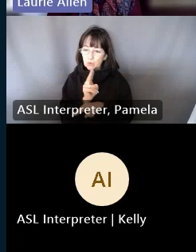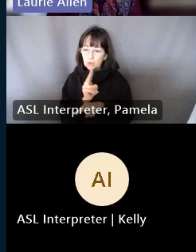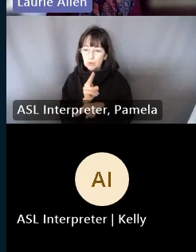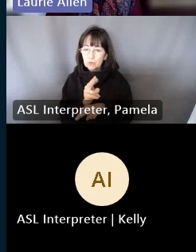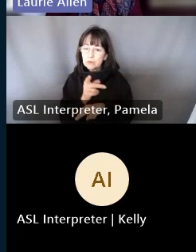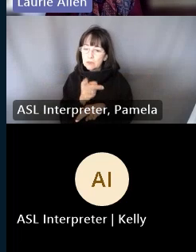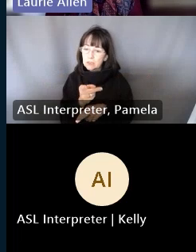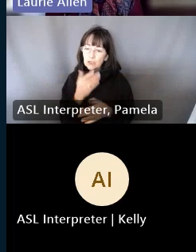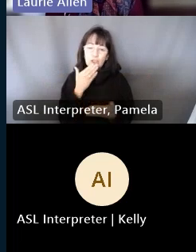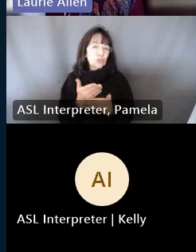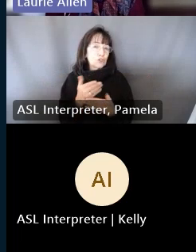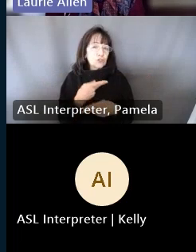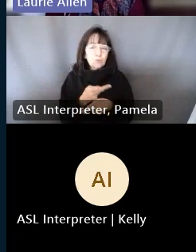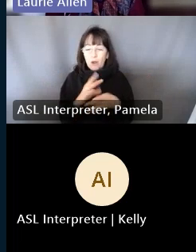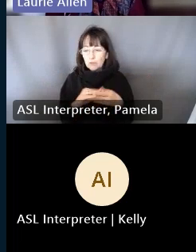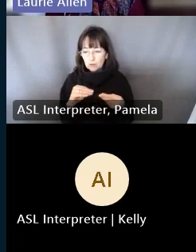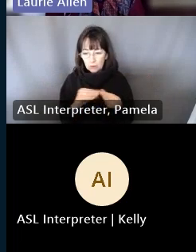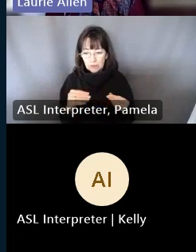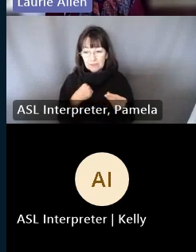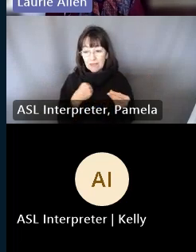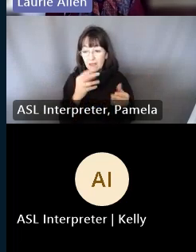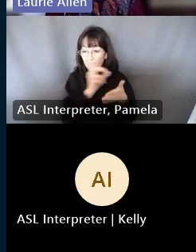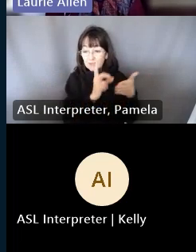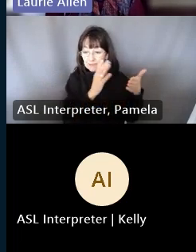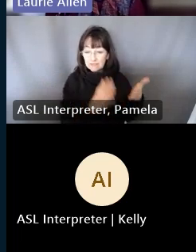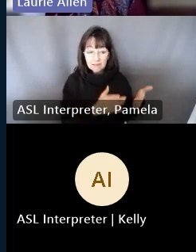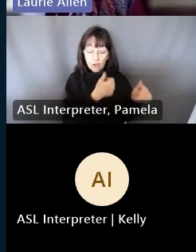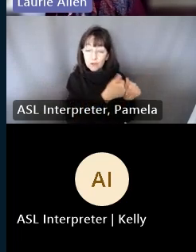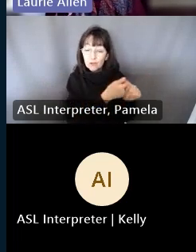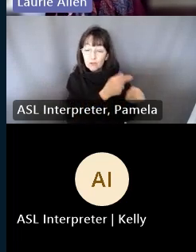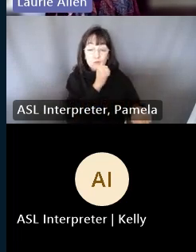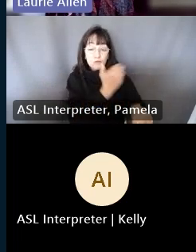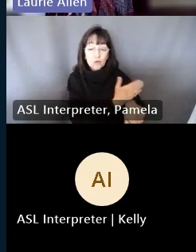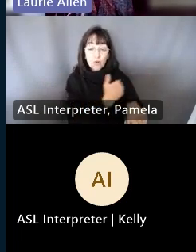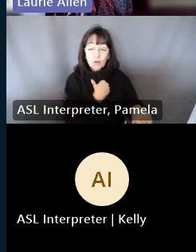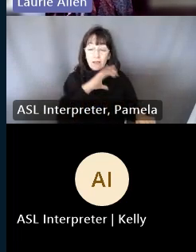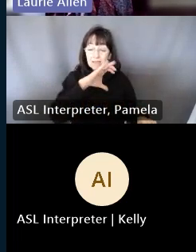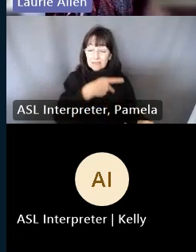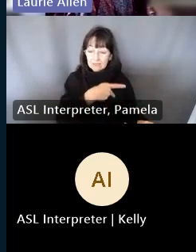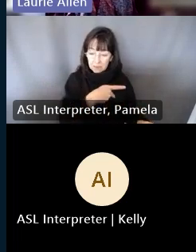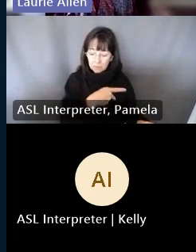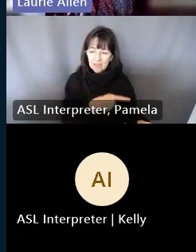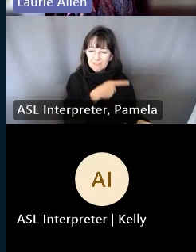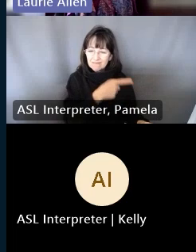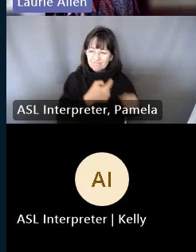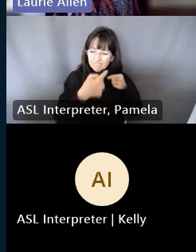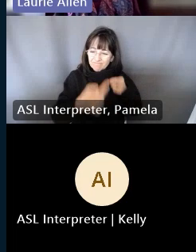We've got a designer whose daughter has cerebral palsy, and she had trouble interacting with her laptop because her hand would fall off her mouse.